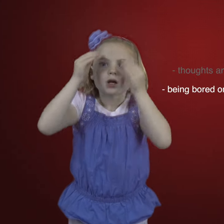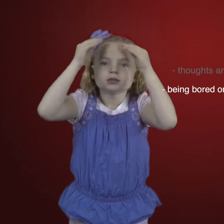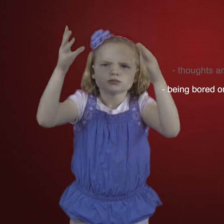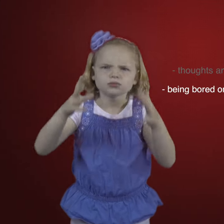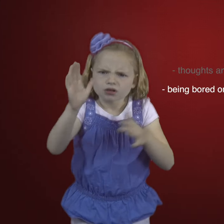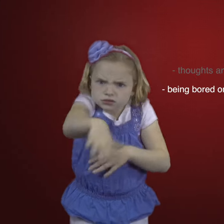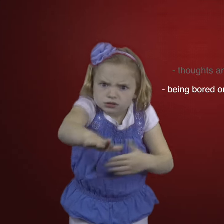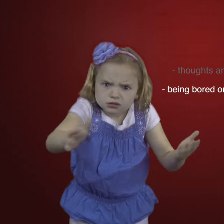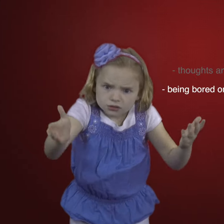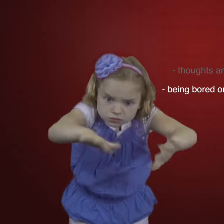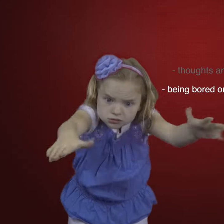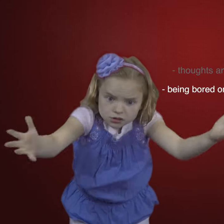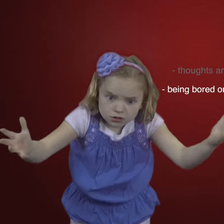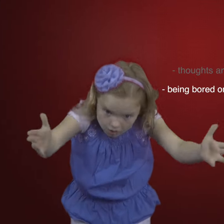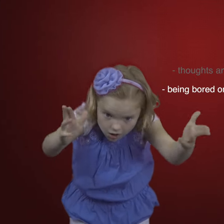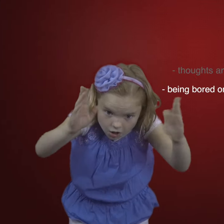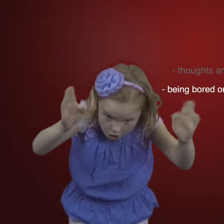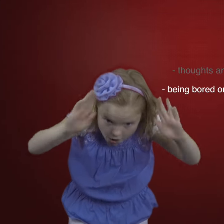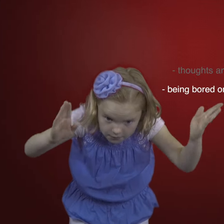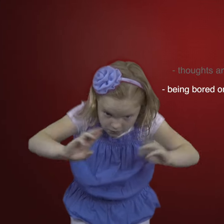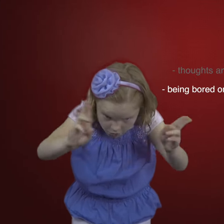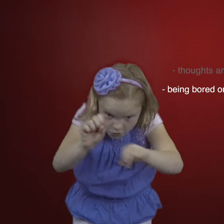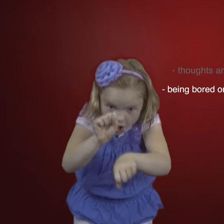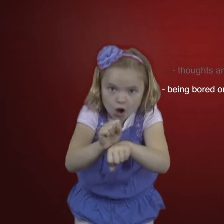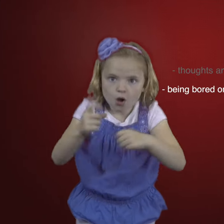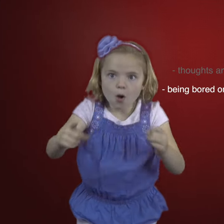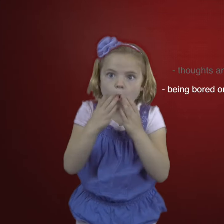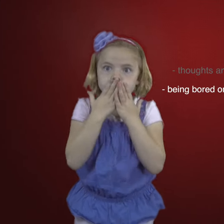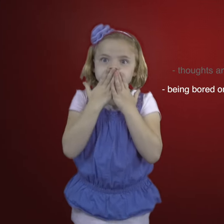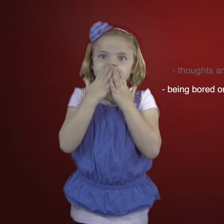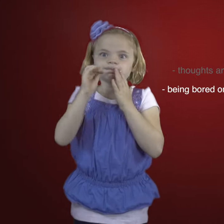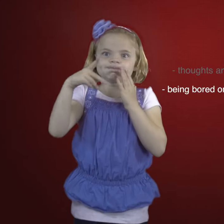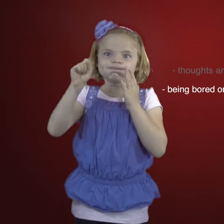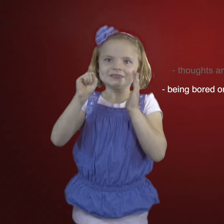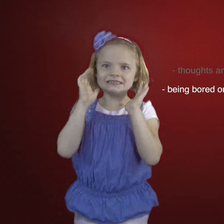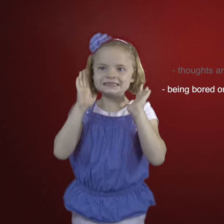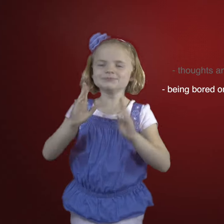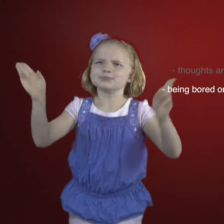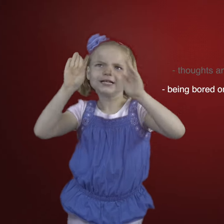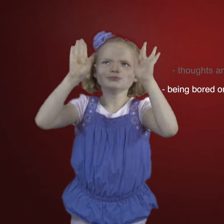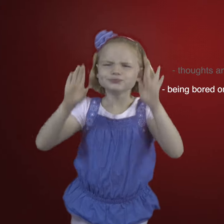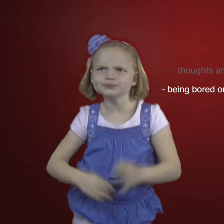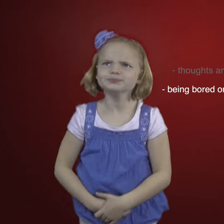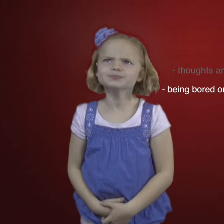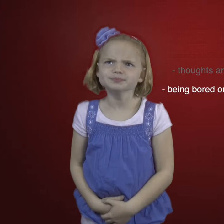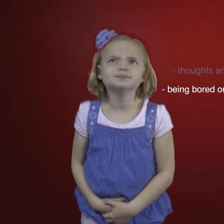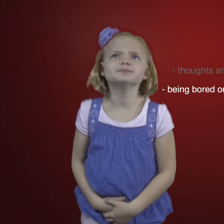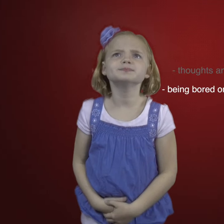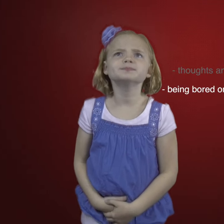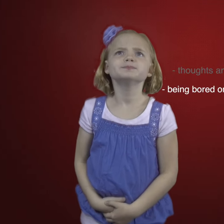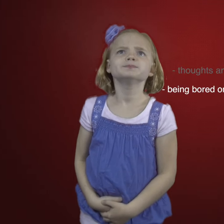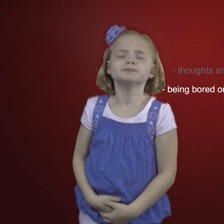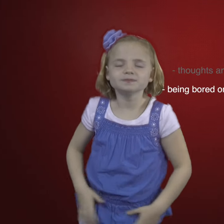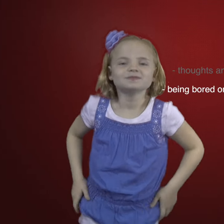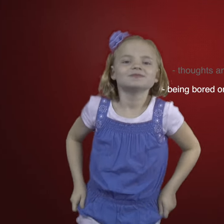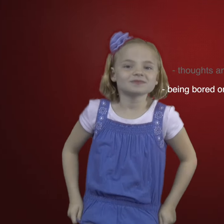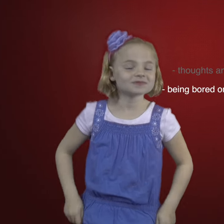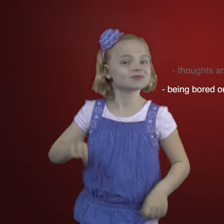and then the teacher says "Hey! Pay Attention! Are you ready to work?" And you say, "Oops! Okay I'm gonna pay attention."